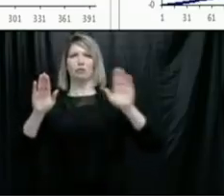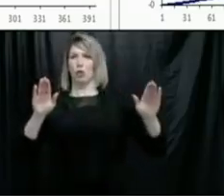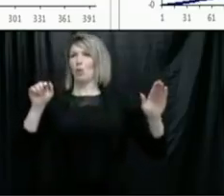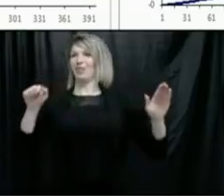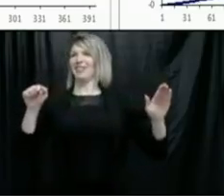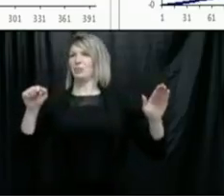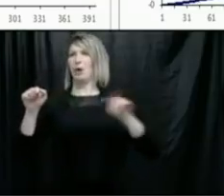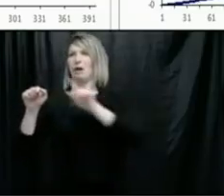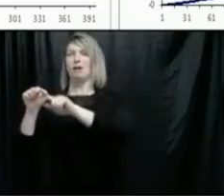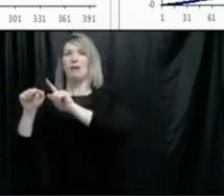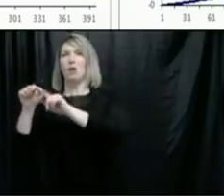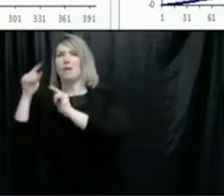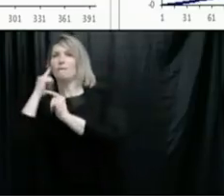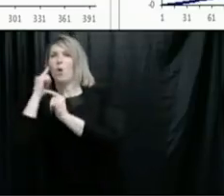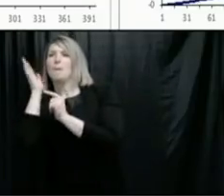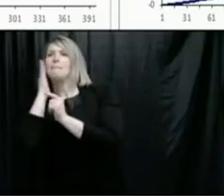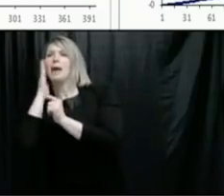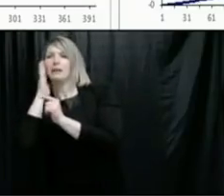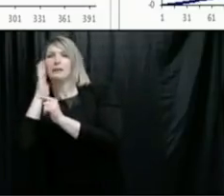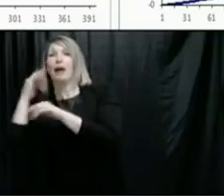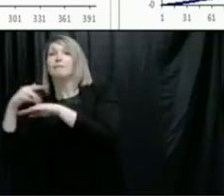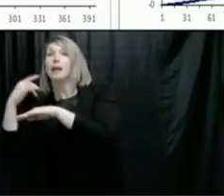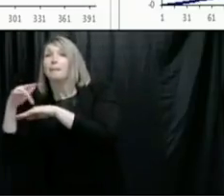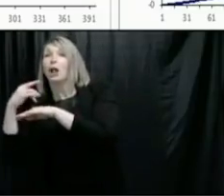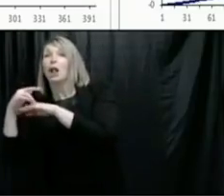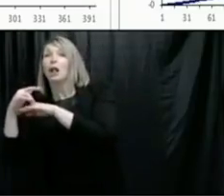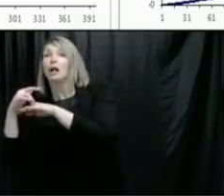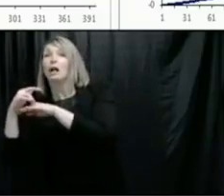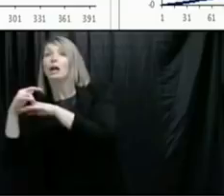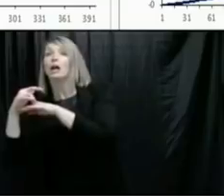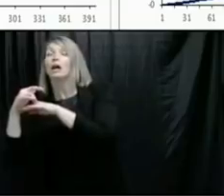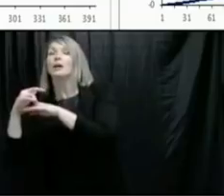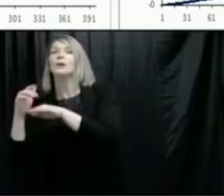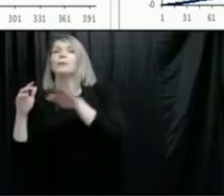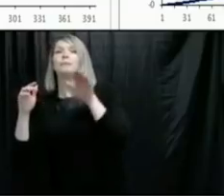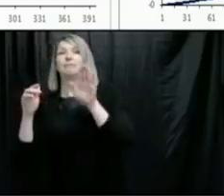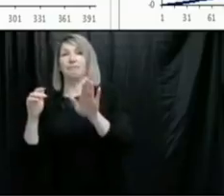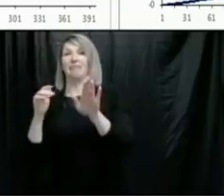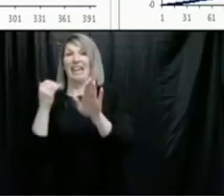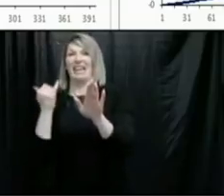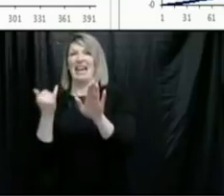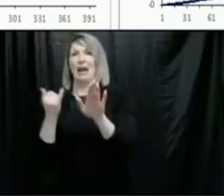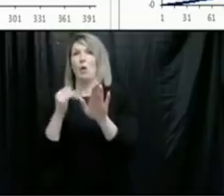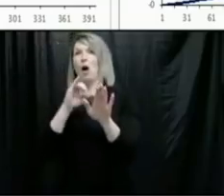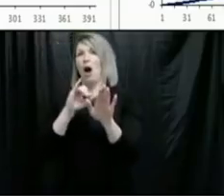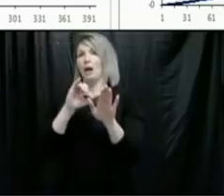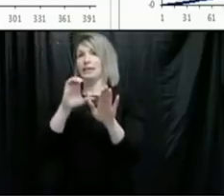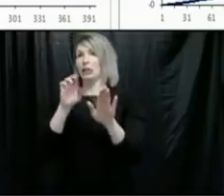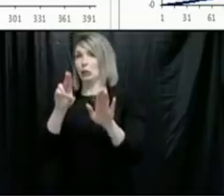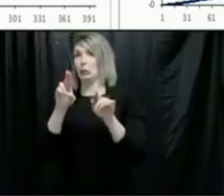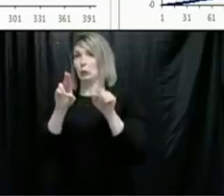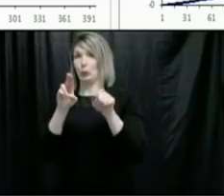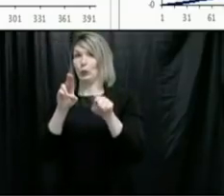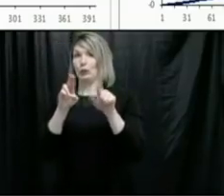OUR ICU CAPACITY. THIS IS A MODEL. WE'RE NOT SAYING IT'S GOING TO HAPPEN. WE'RE PROJECTING WELL BEYOND THE